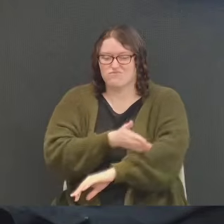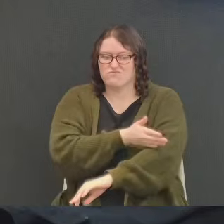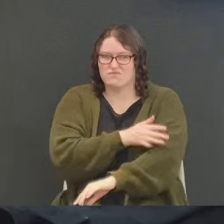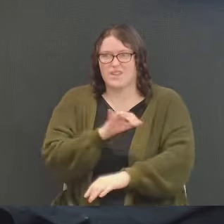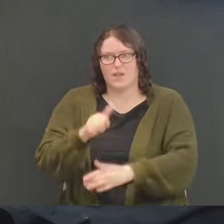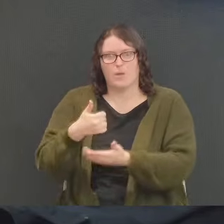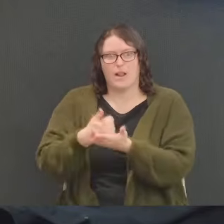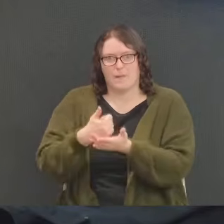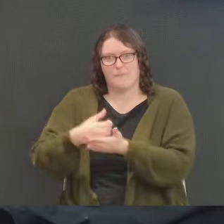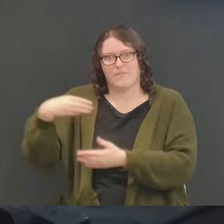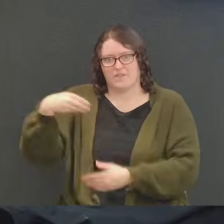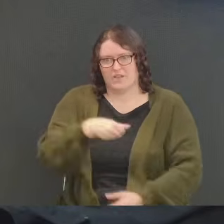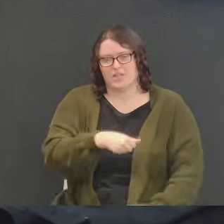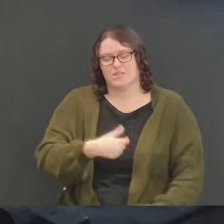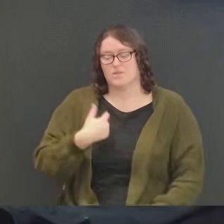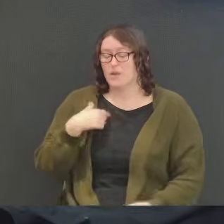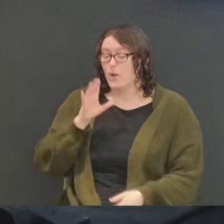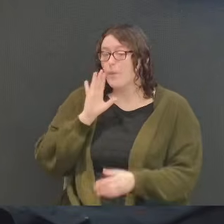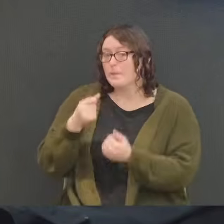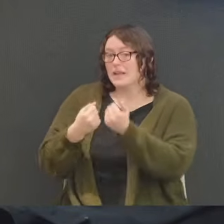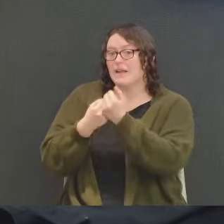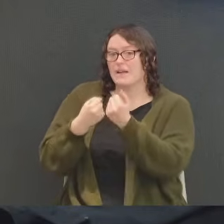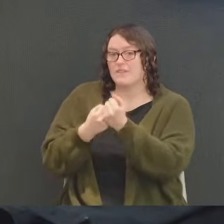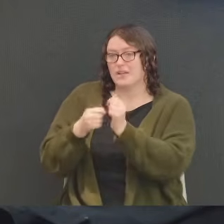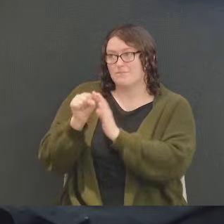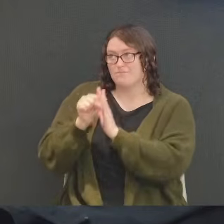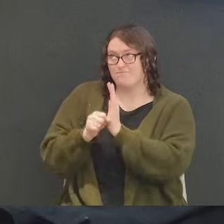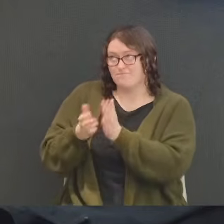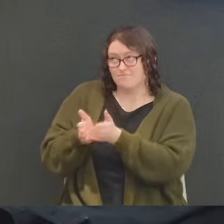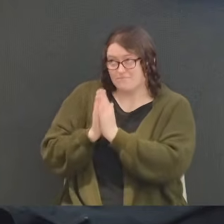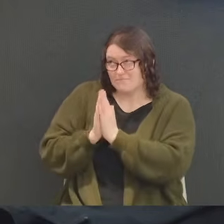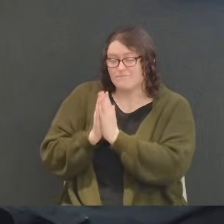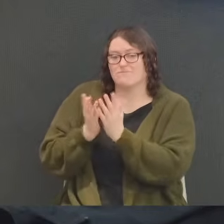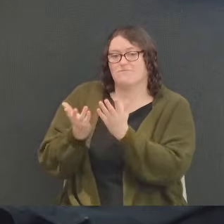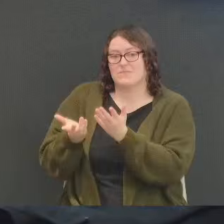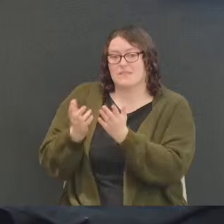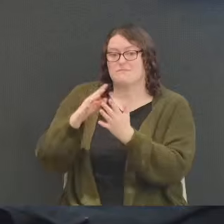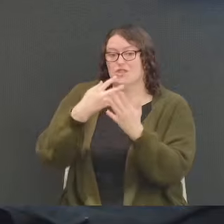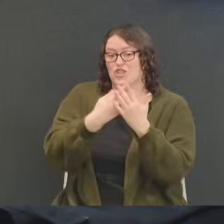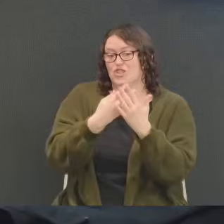going to be advocating for that jail funding line item along with all the other County Commissioners